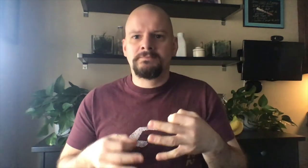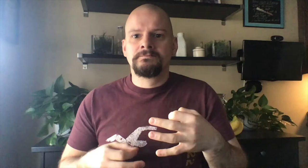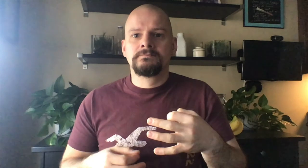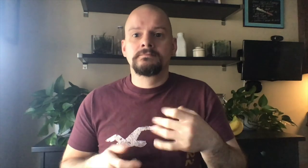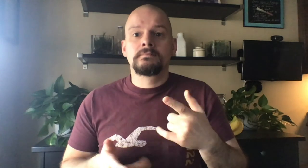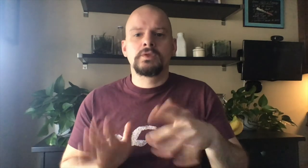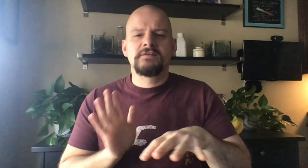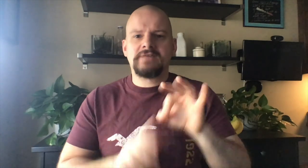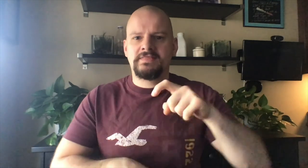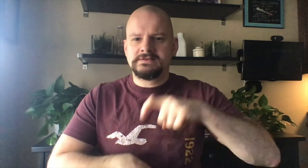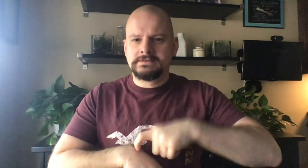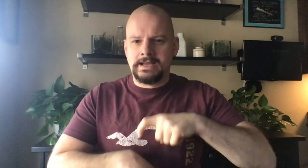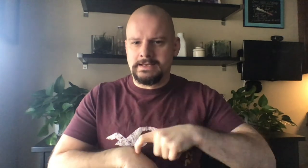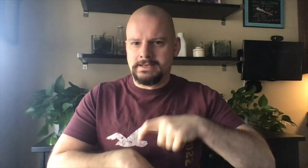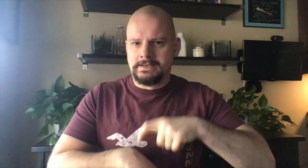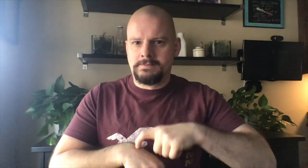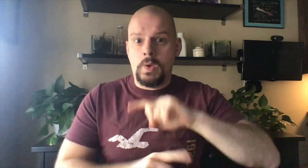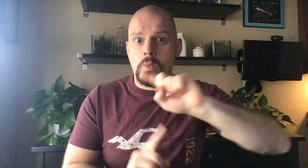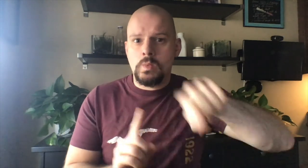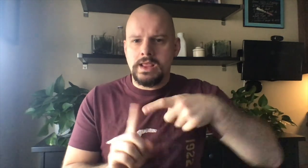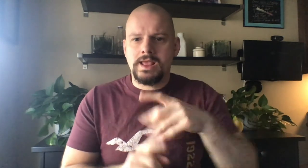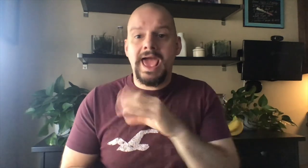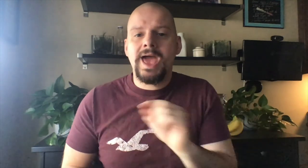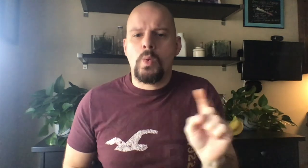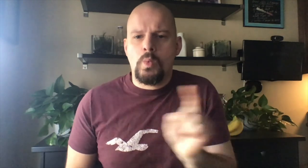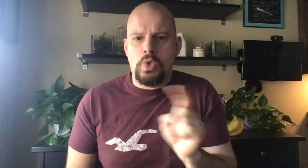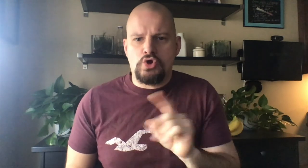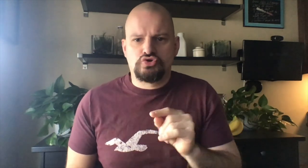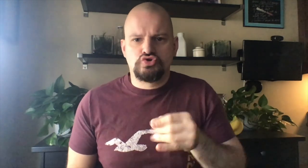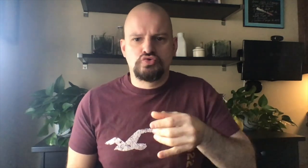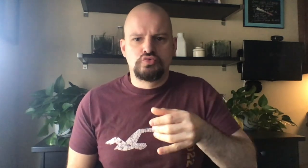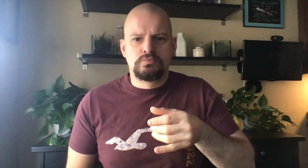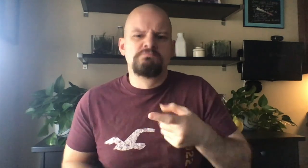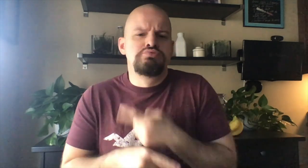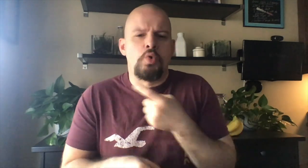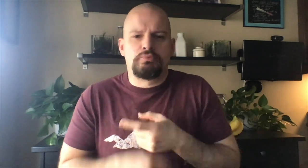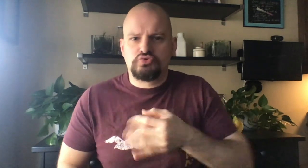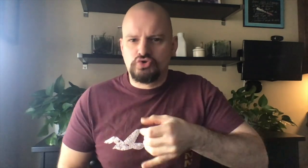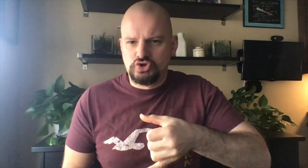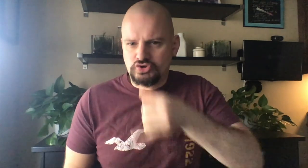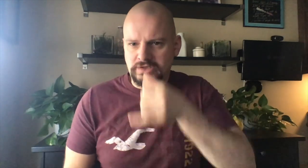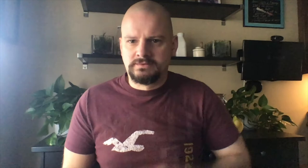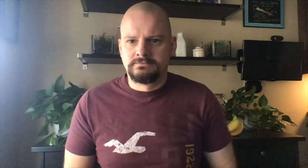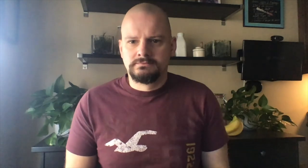to find a time when and where to drink appropriately.